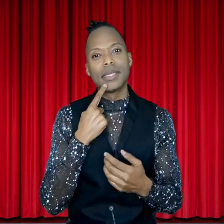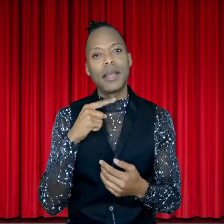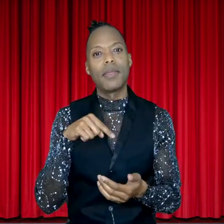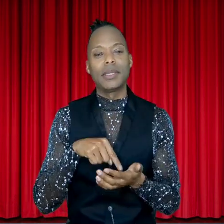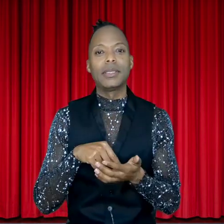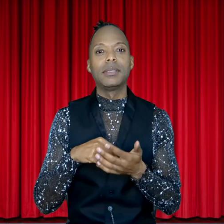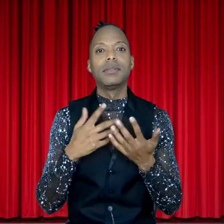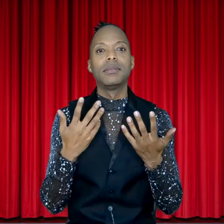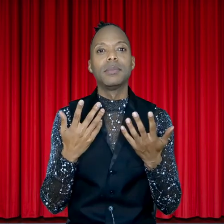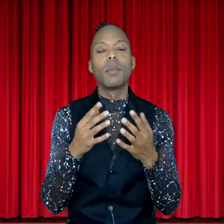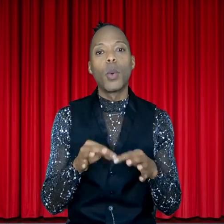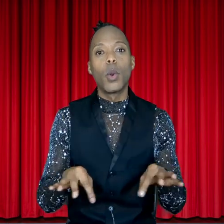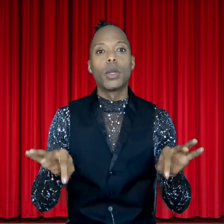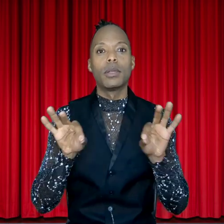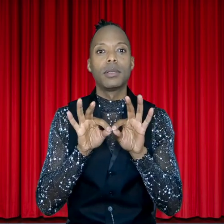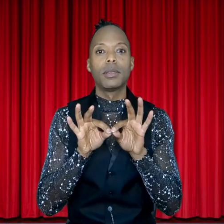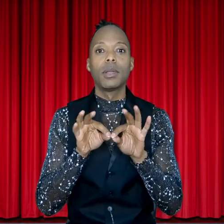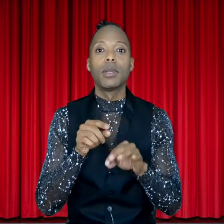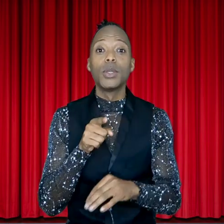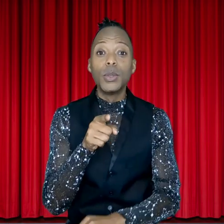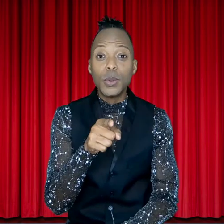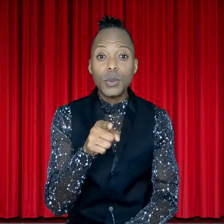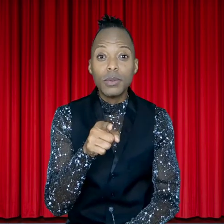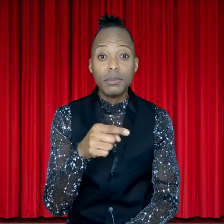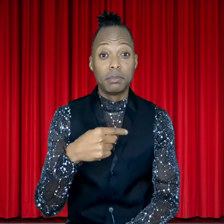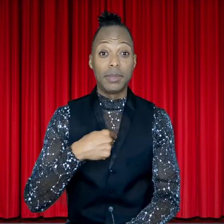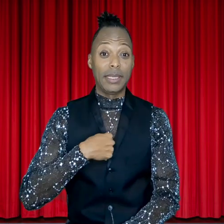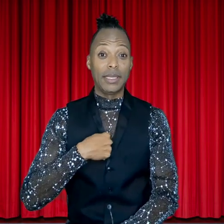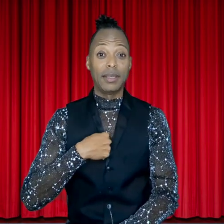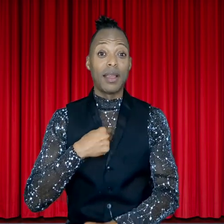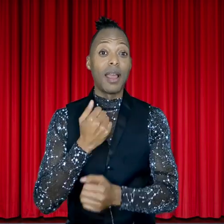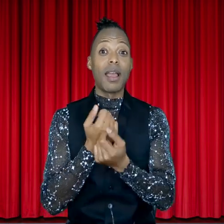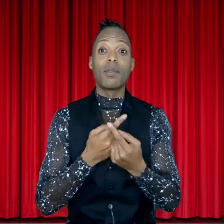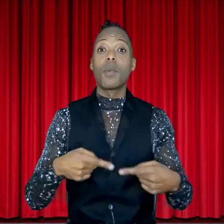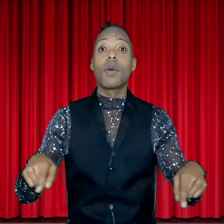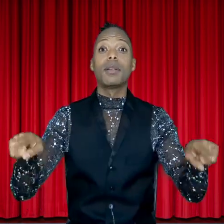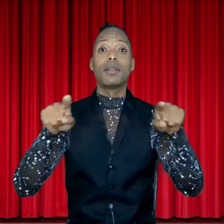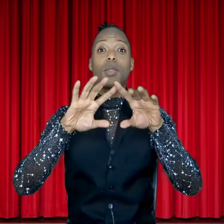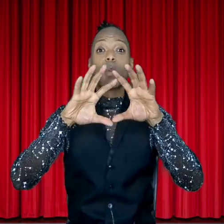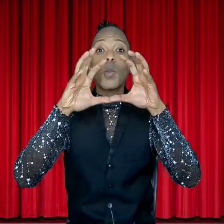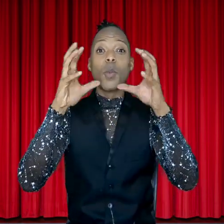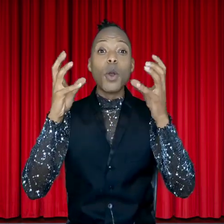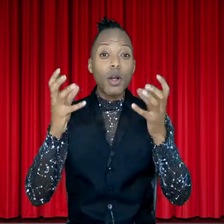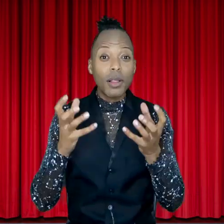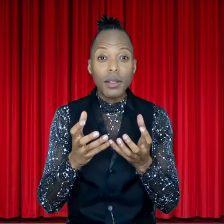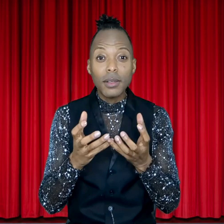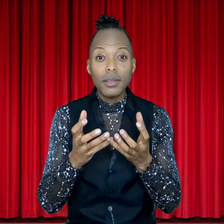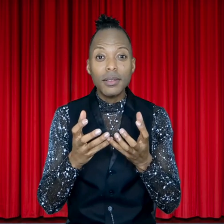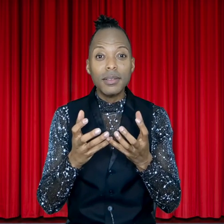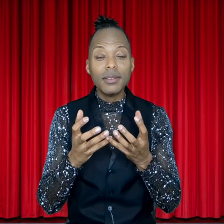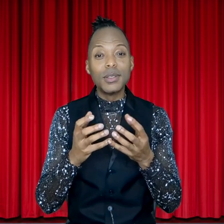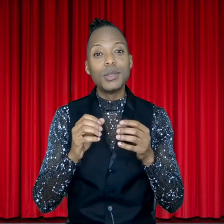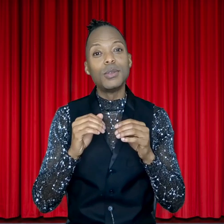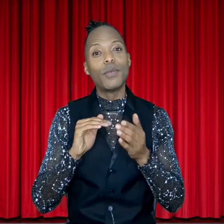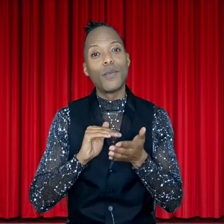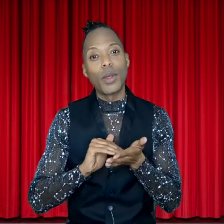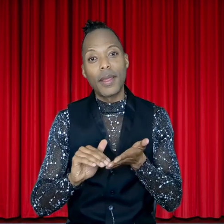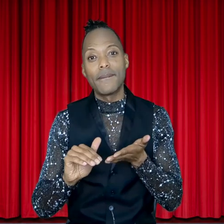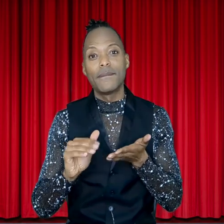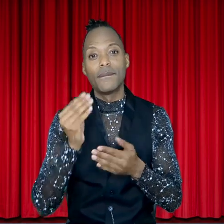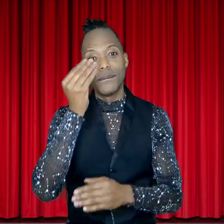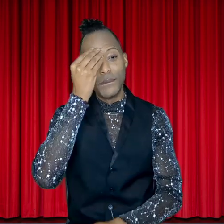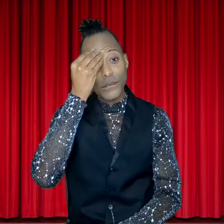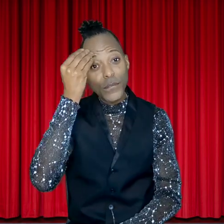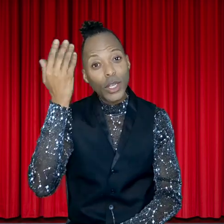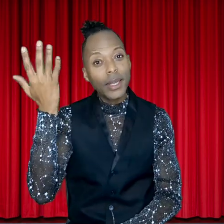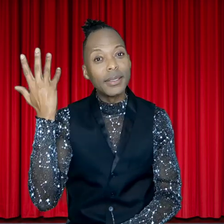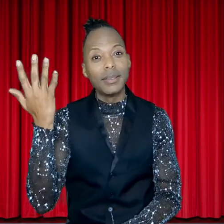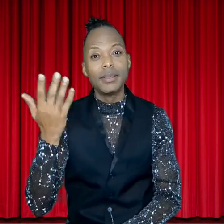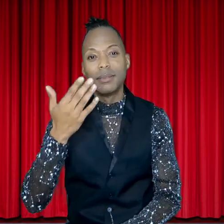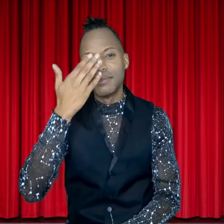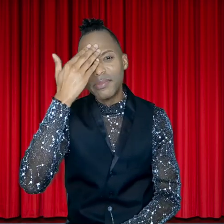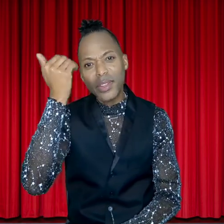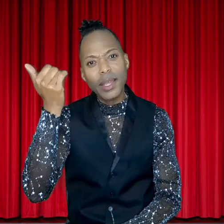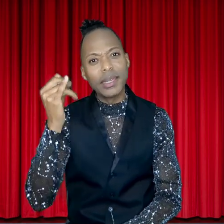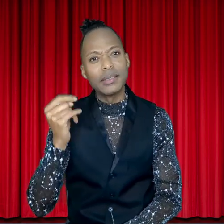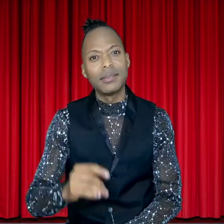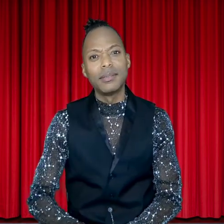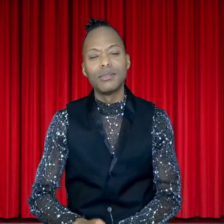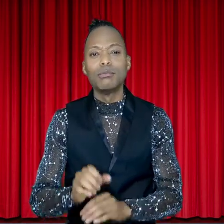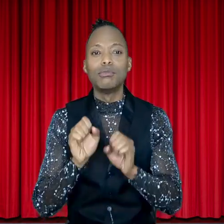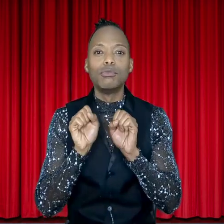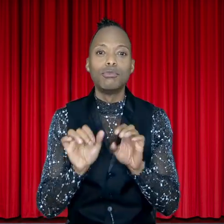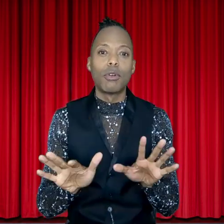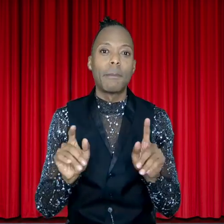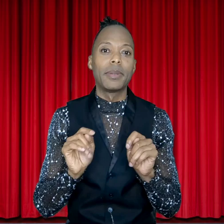and everyone else in the world forgive and forget. Forget it, drop it, just move on. Love is Love...